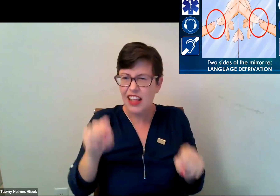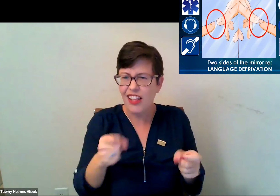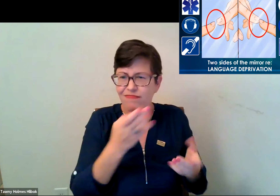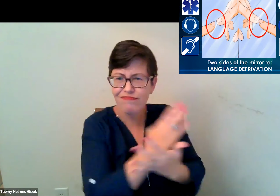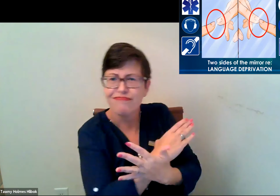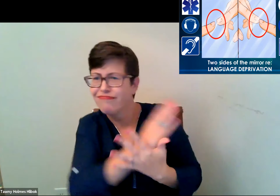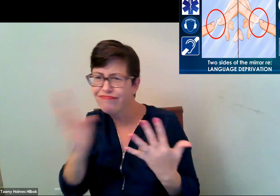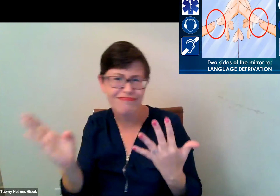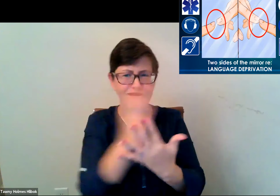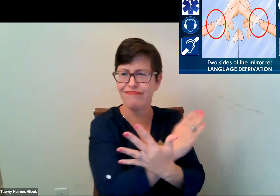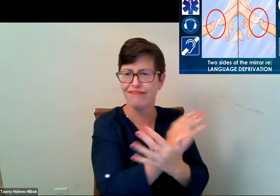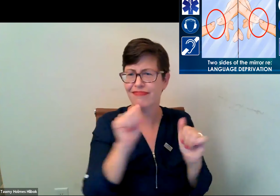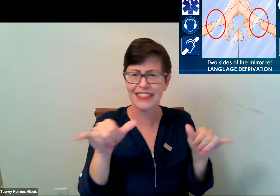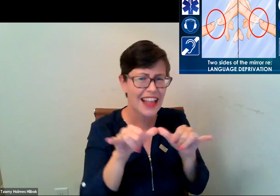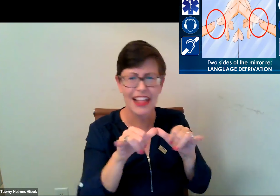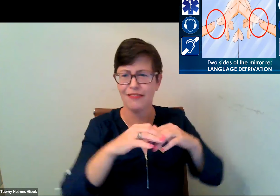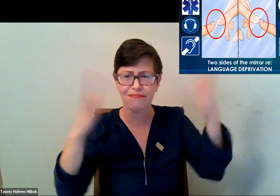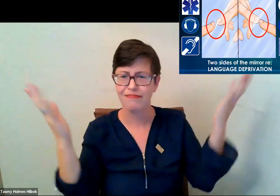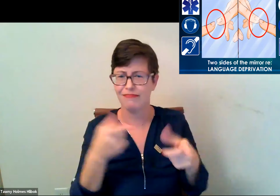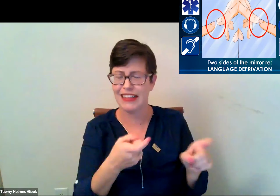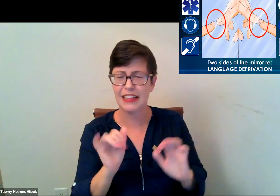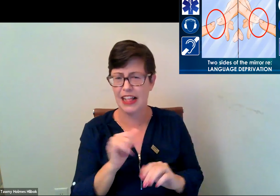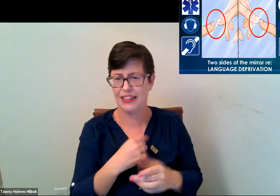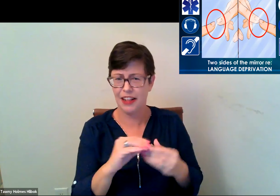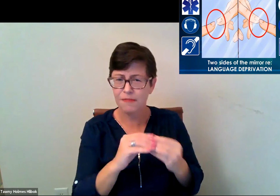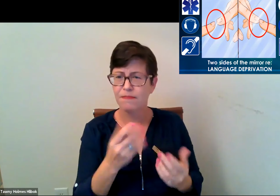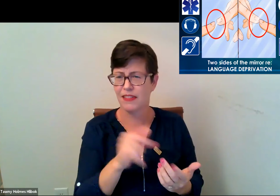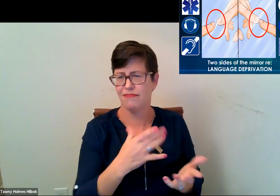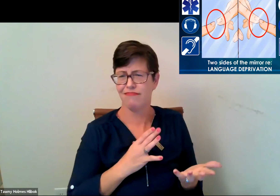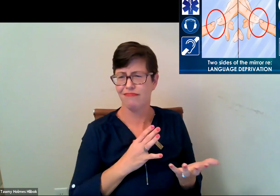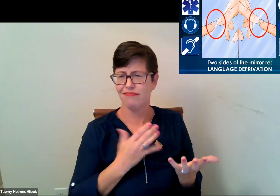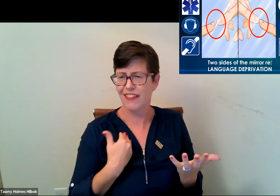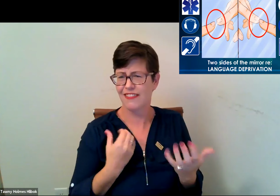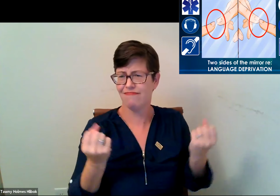Or what is the sheep, what is the size of the vehicle, all this range of language can